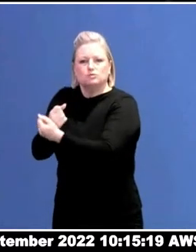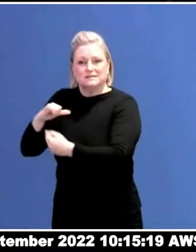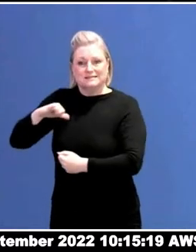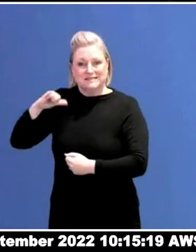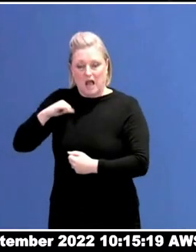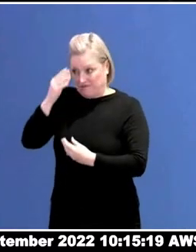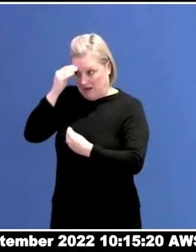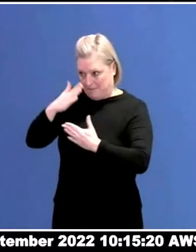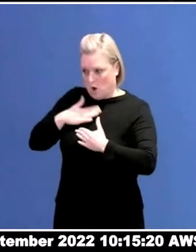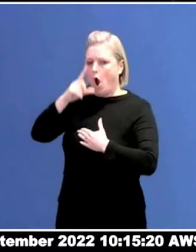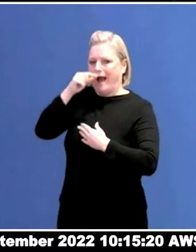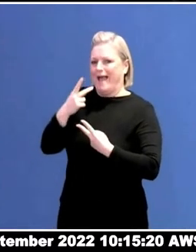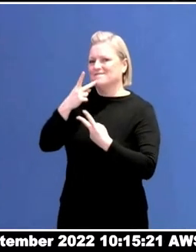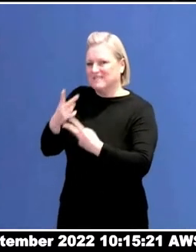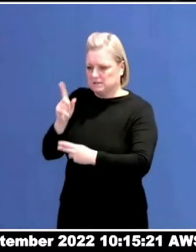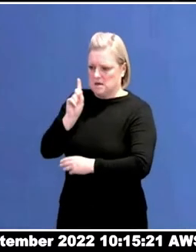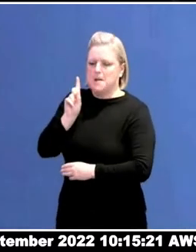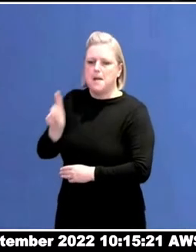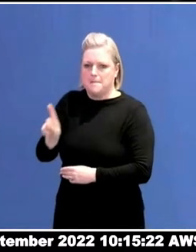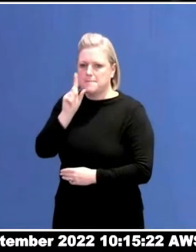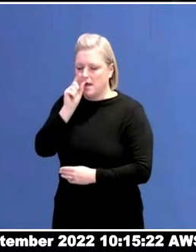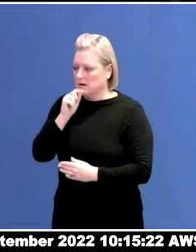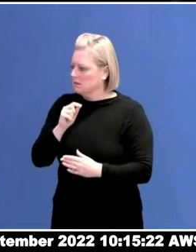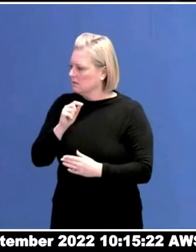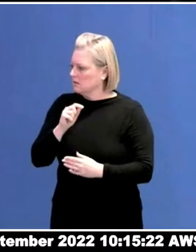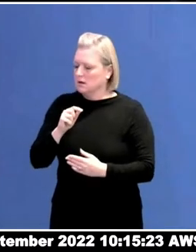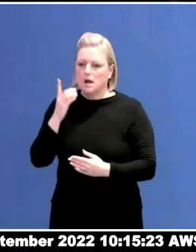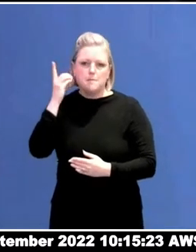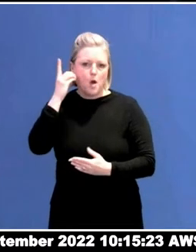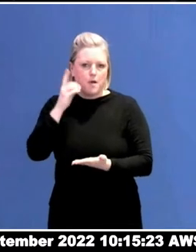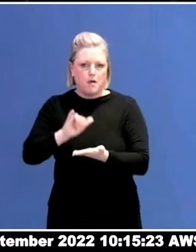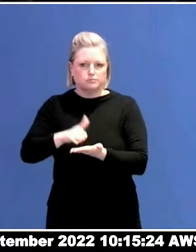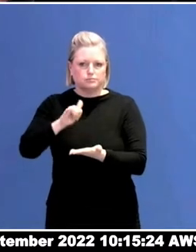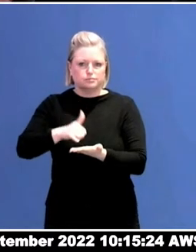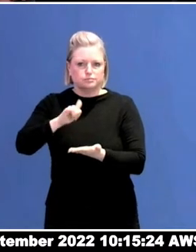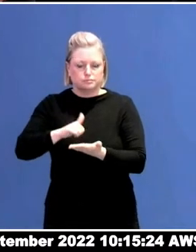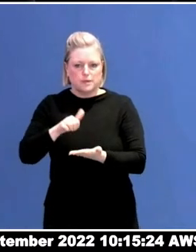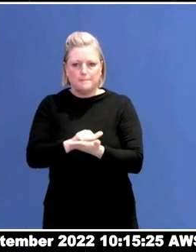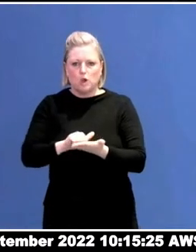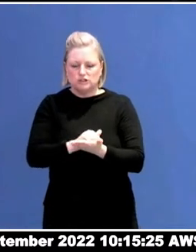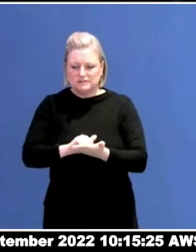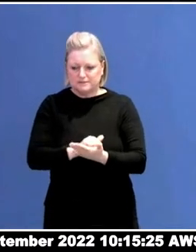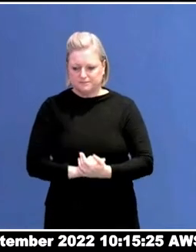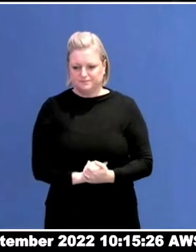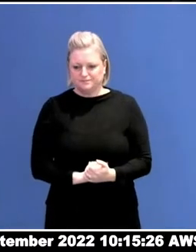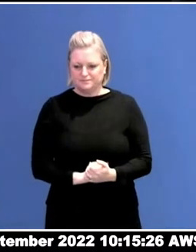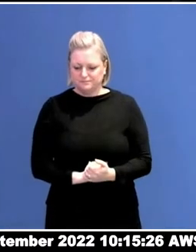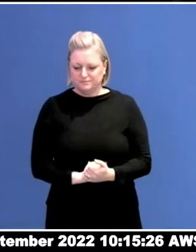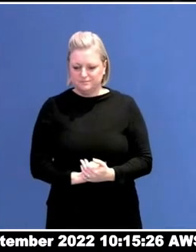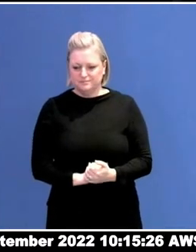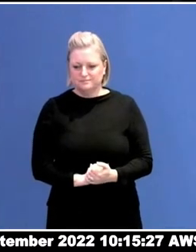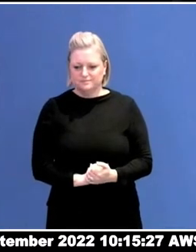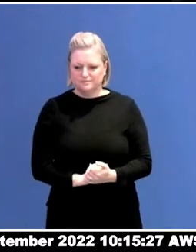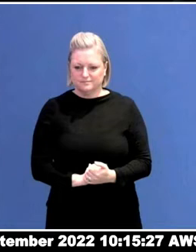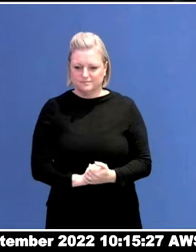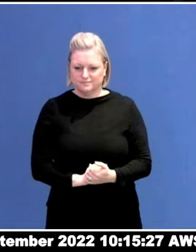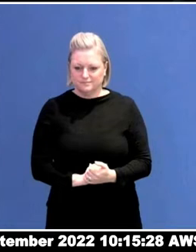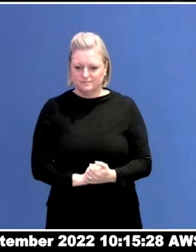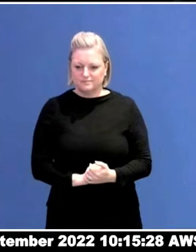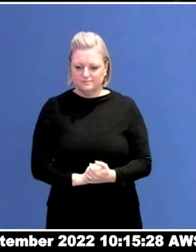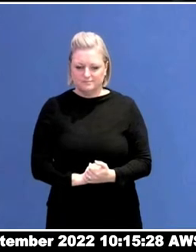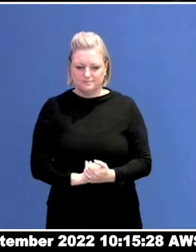I'm sorry. MR GRIFFIN: Did